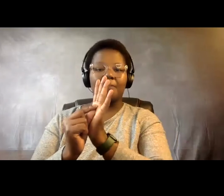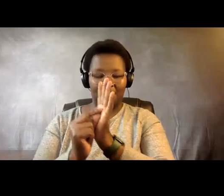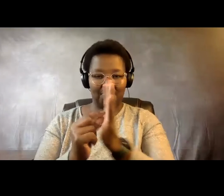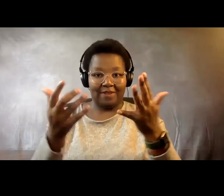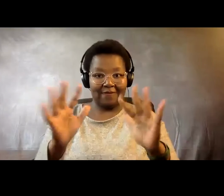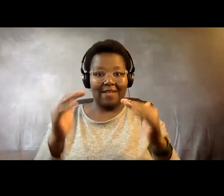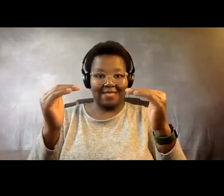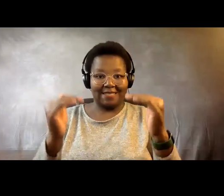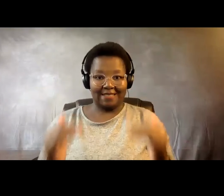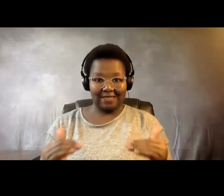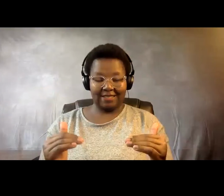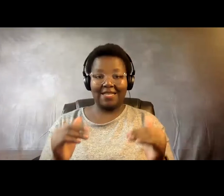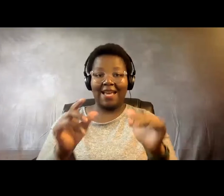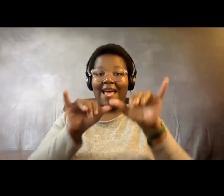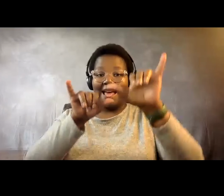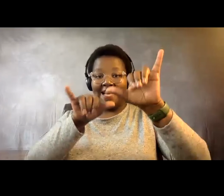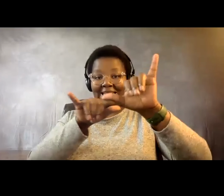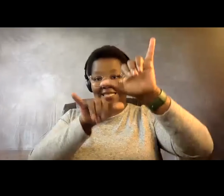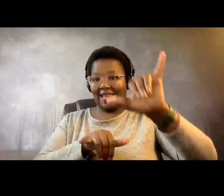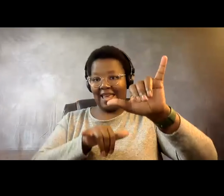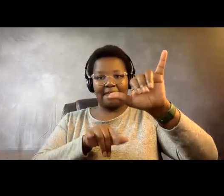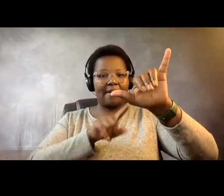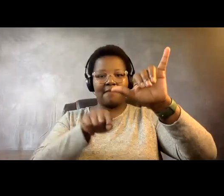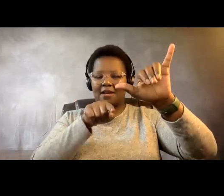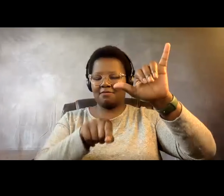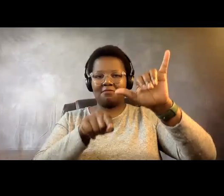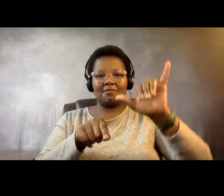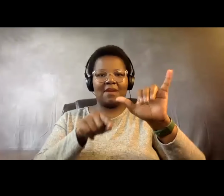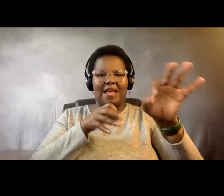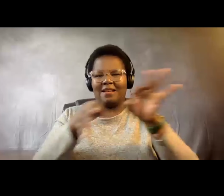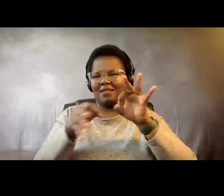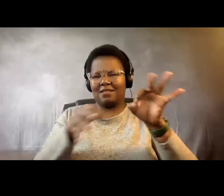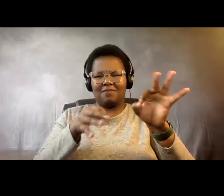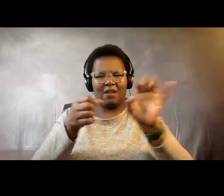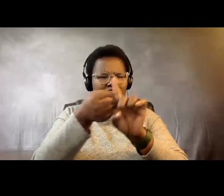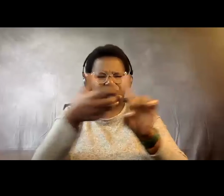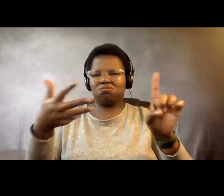the same page but with a lot of annotation because again I need to give instruction to my developers.